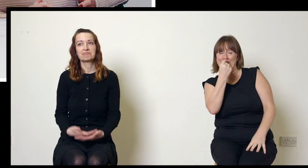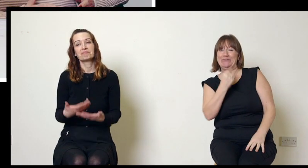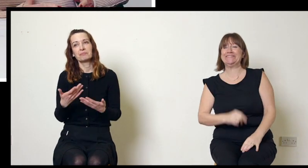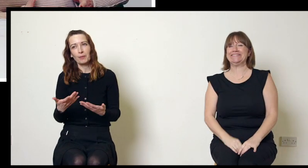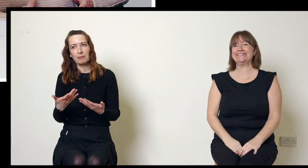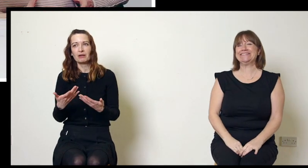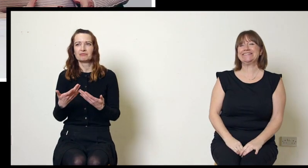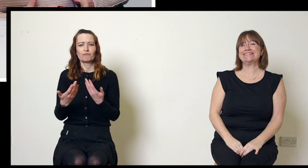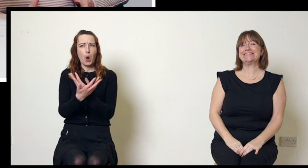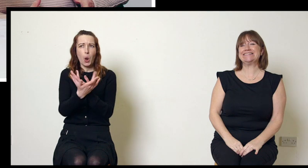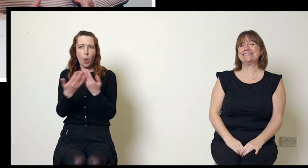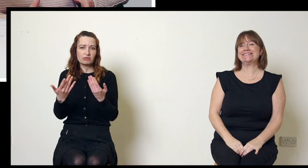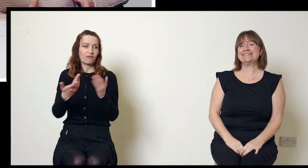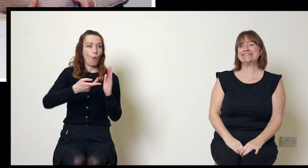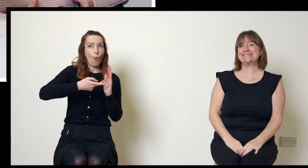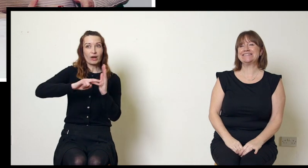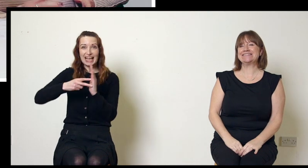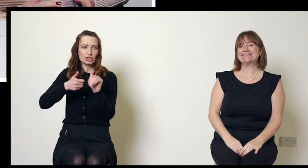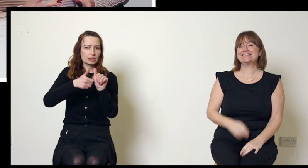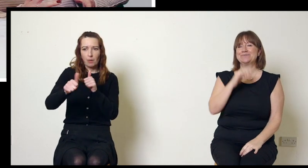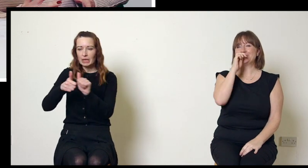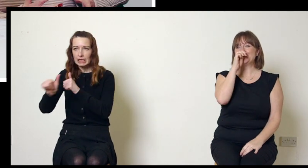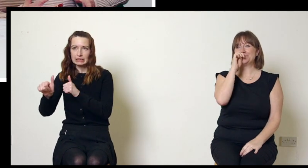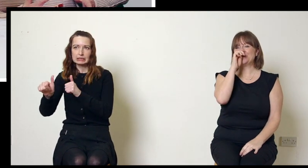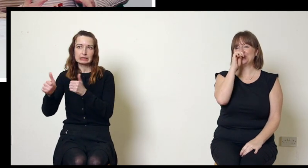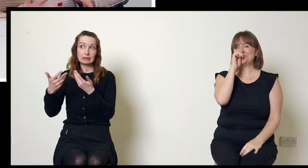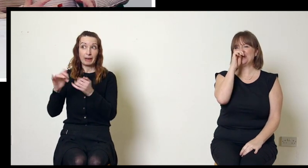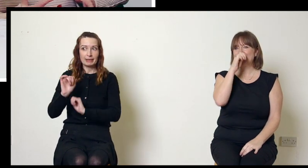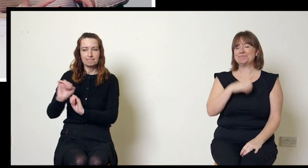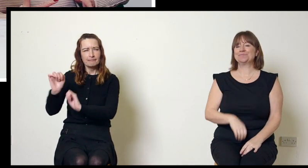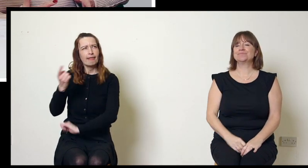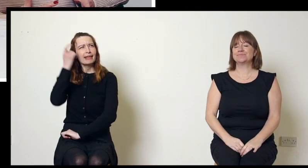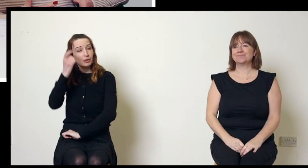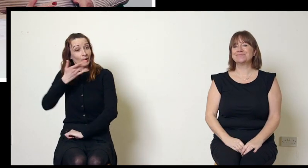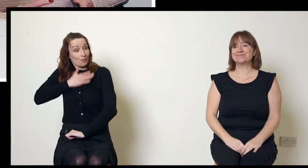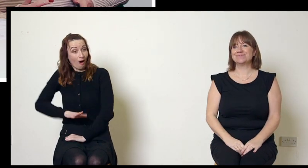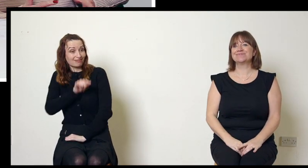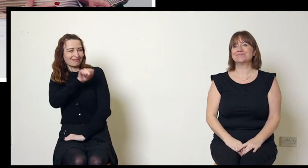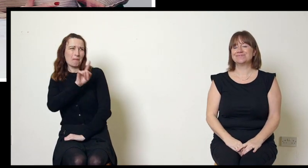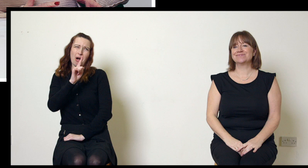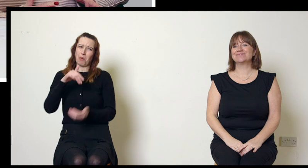But for a lot of organisations who are thinking more, I would love that but it will cost money.